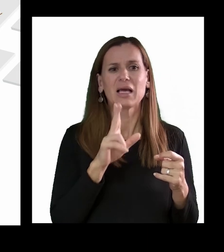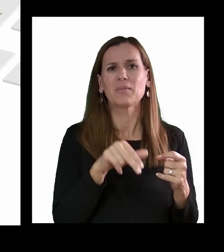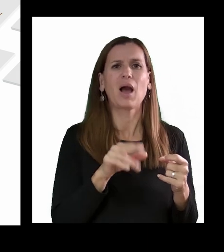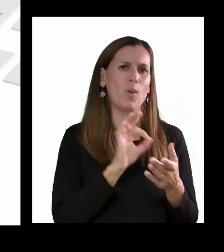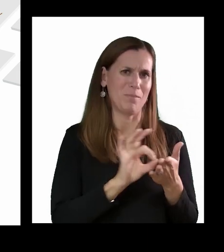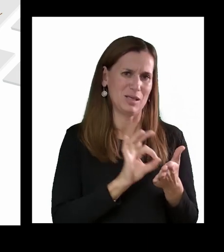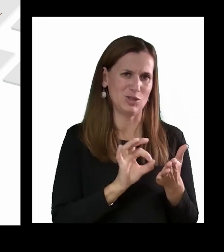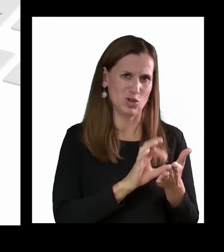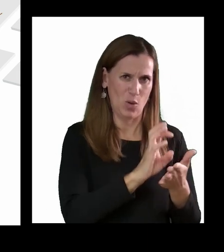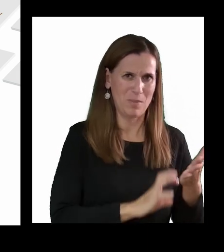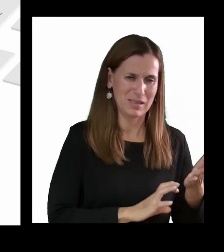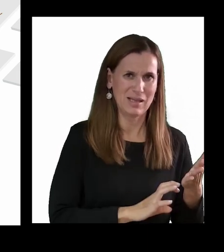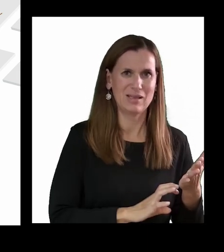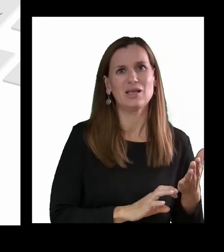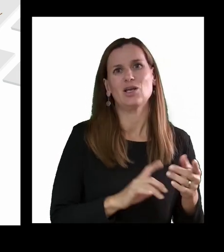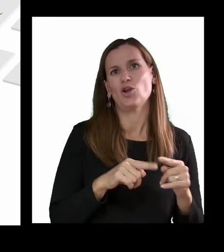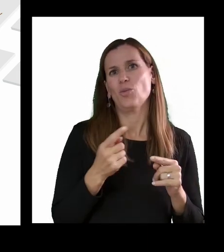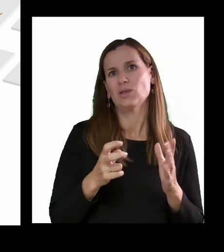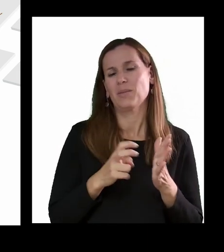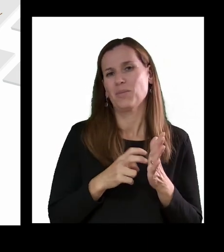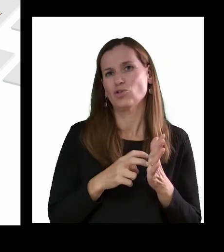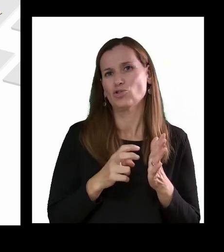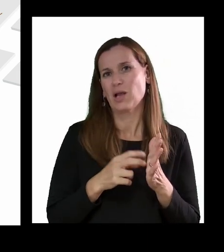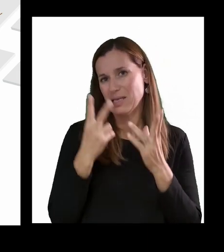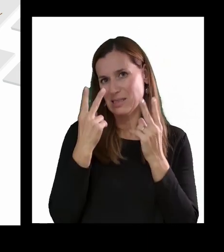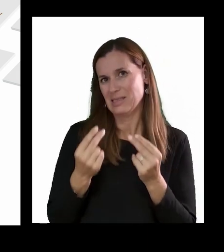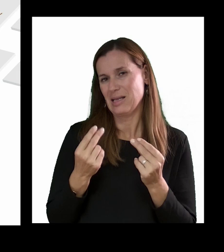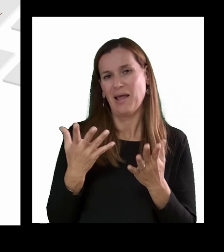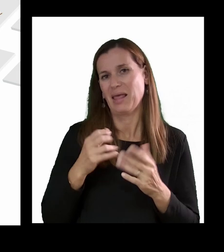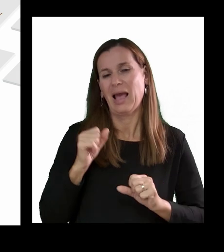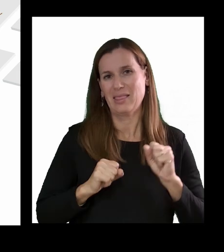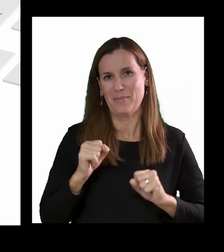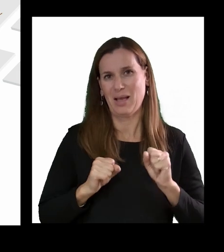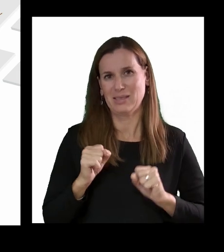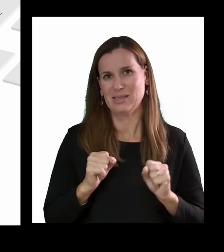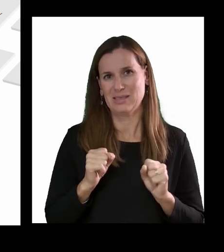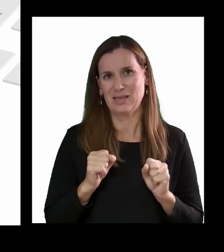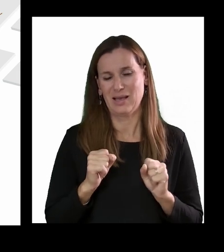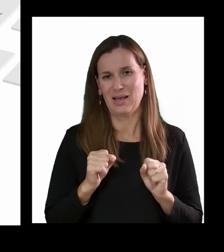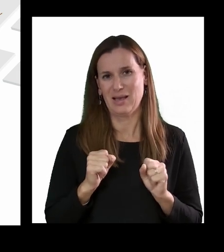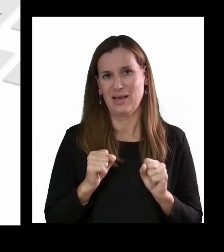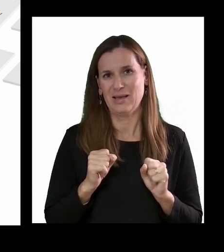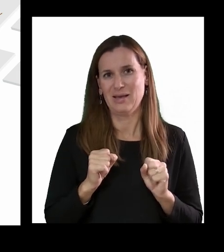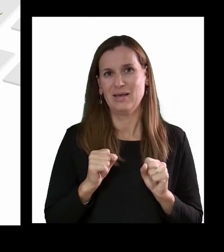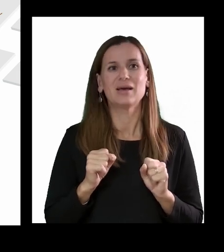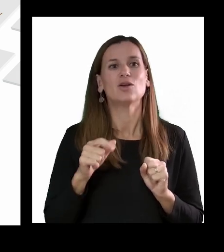of course we'll have images of the game, of the animation. So in this case again of the cat, you will have the words